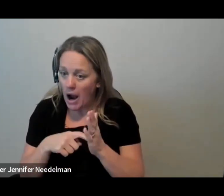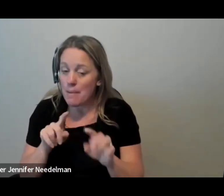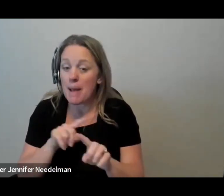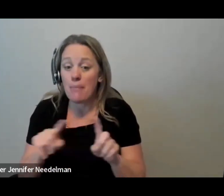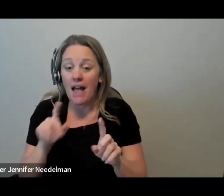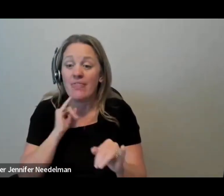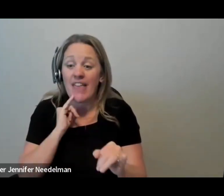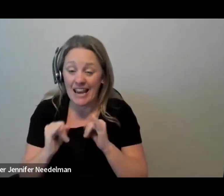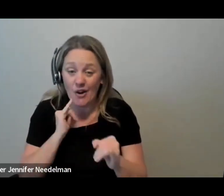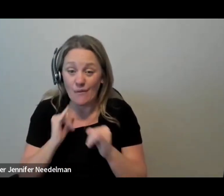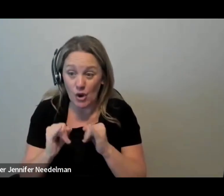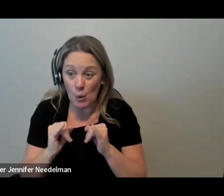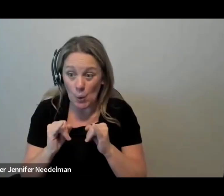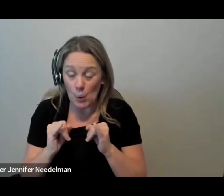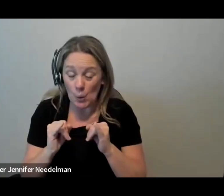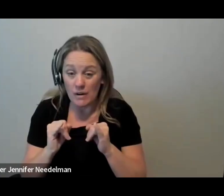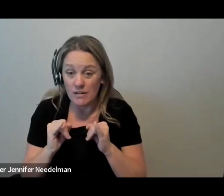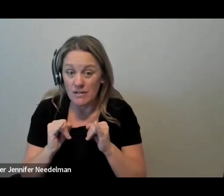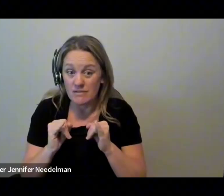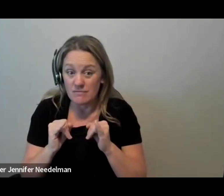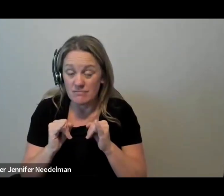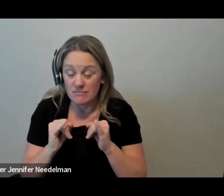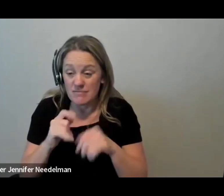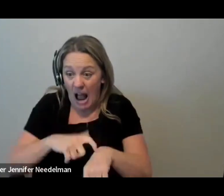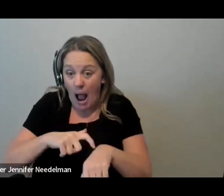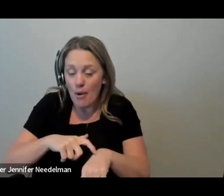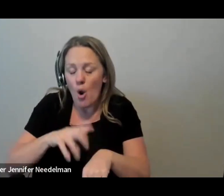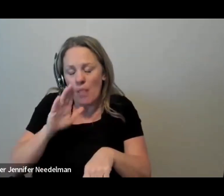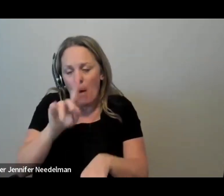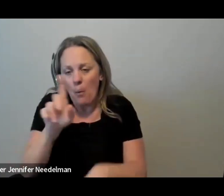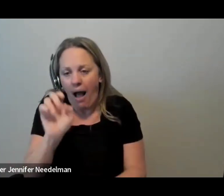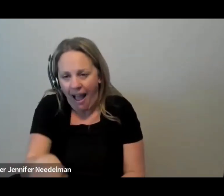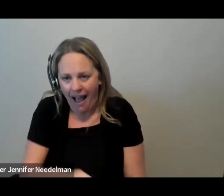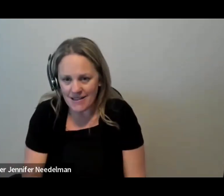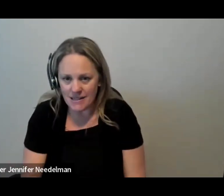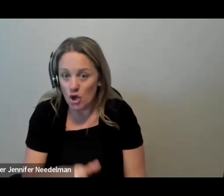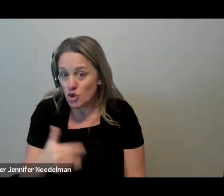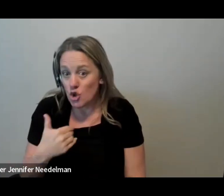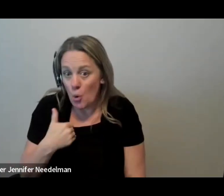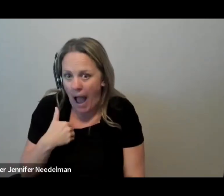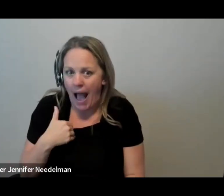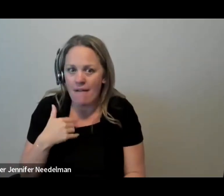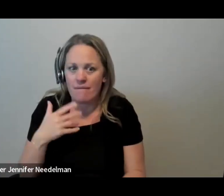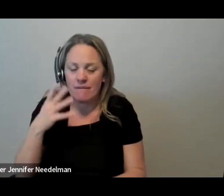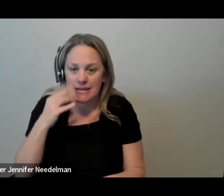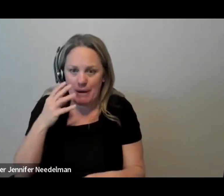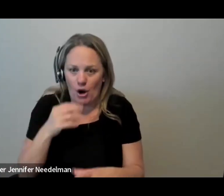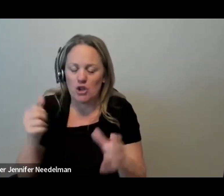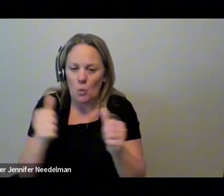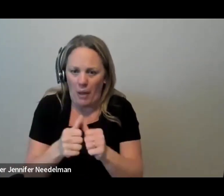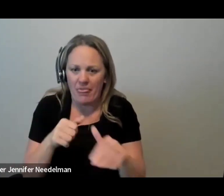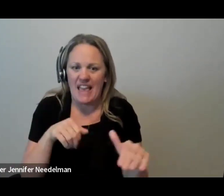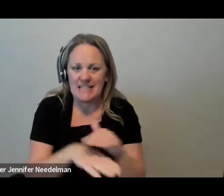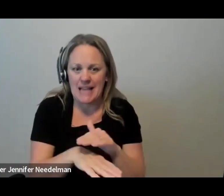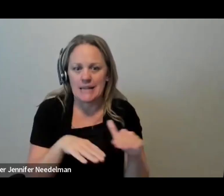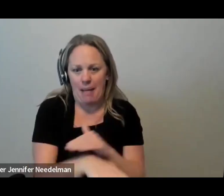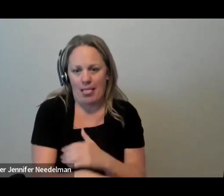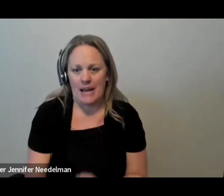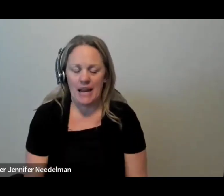And because what we don't wanna do is we don't wanna, you know, like a lot of, a lot of job descriptions scare a lot of people away. And so we want those decisions